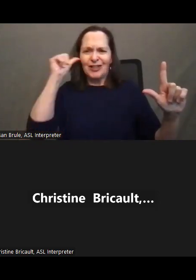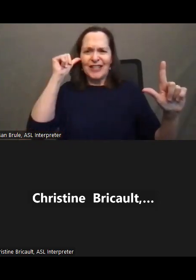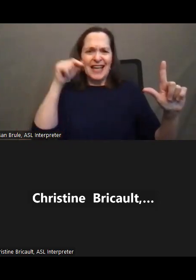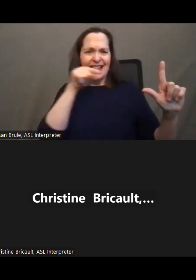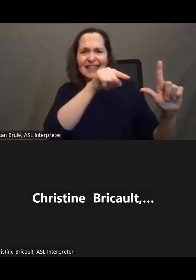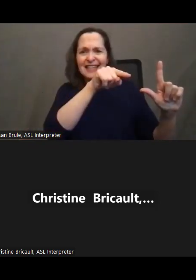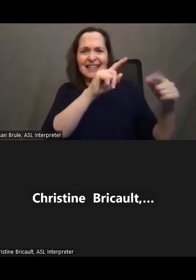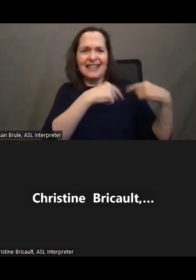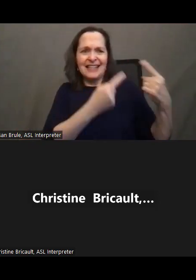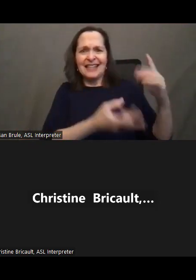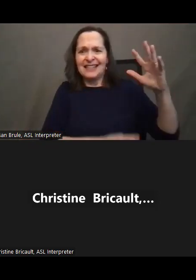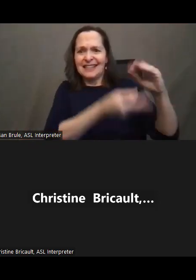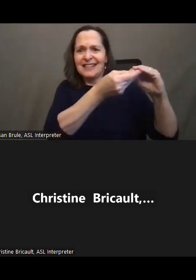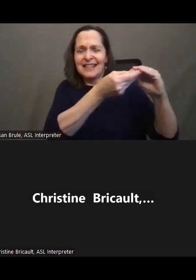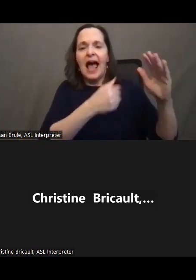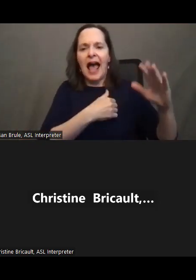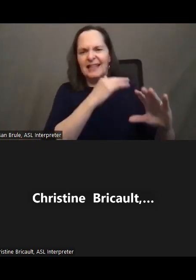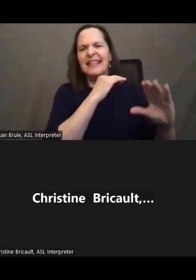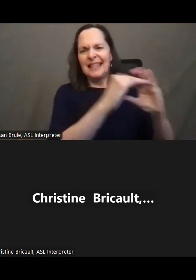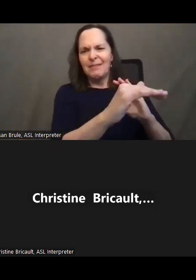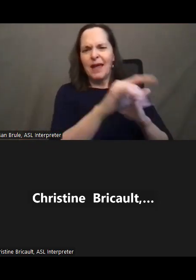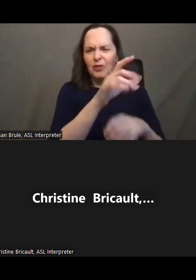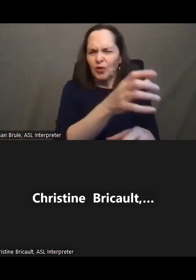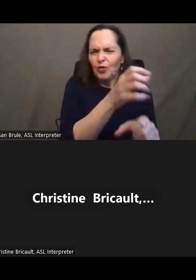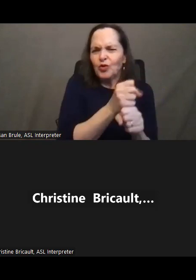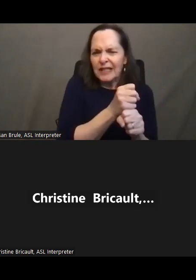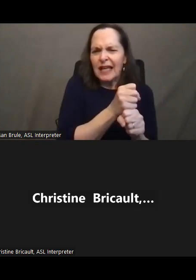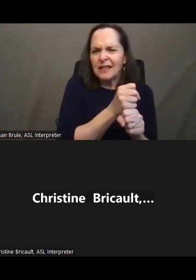If you haven't gotten it 'cause you registered after it went out, don't worry.